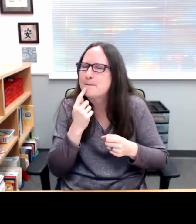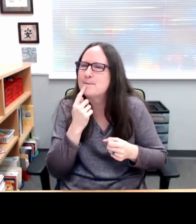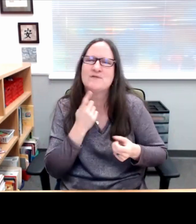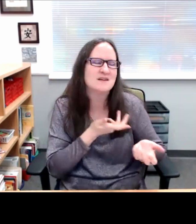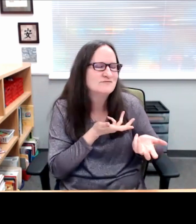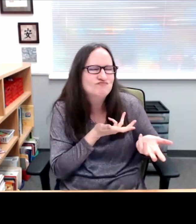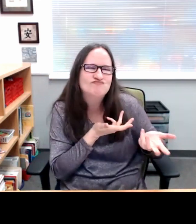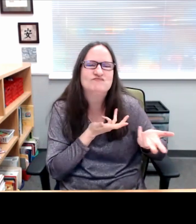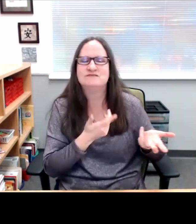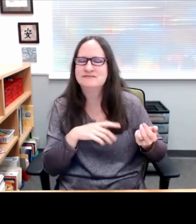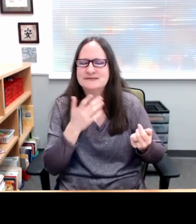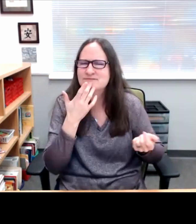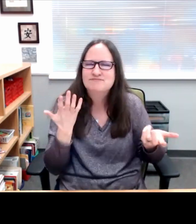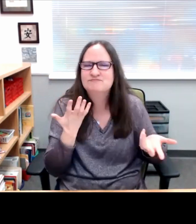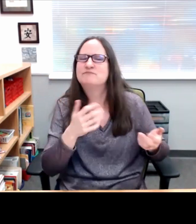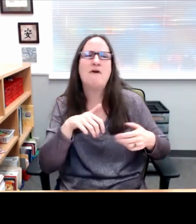Oh, I love the taste of this food.